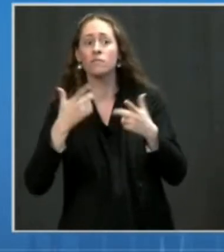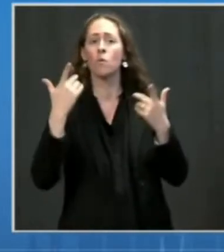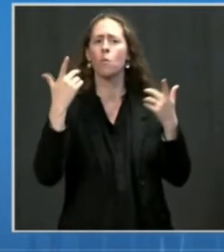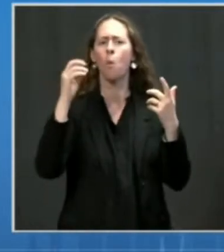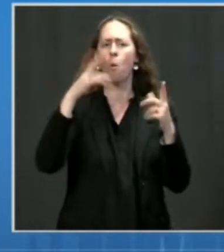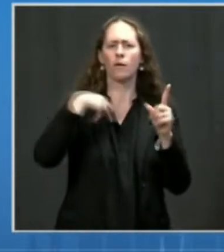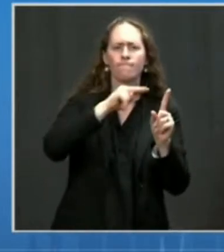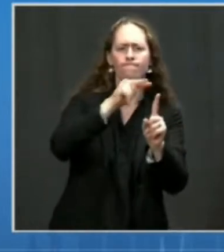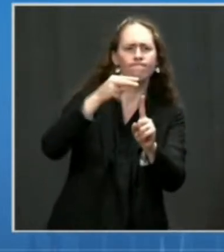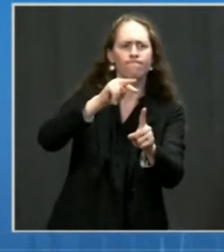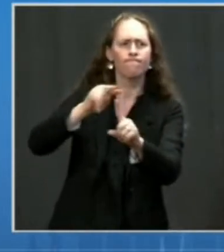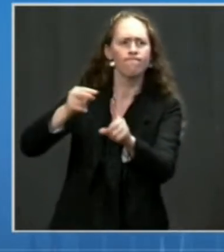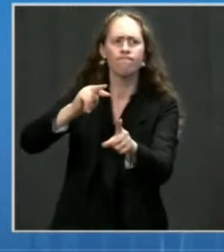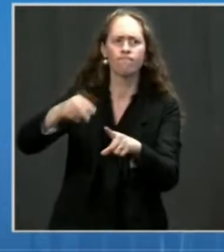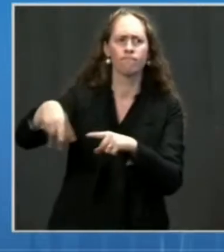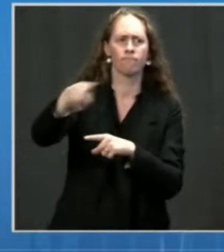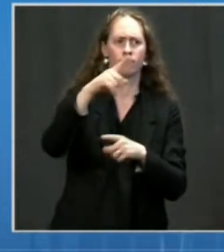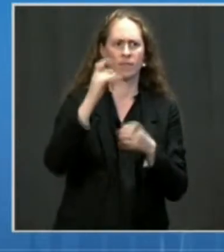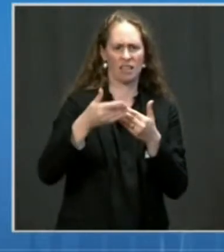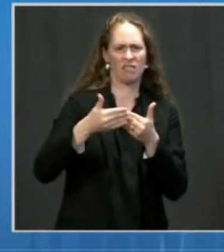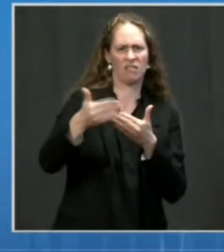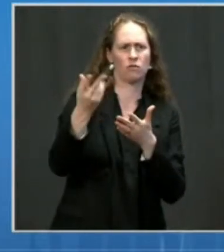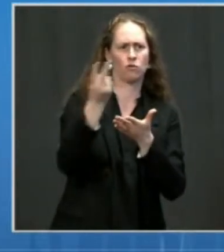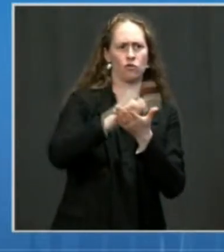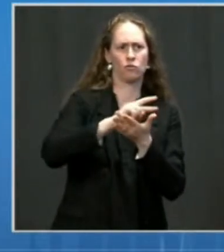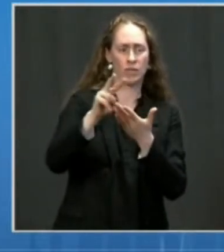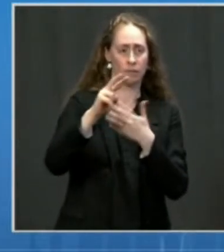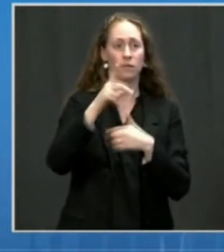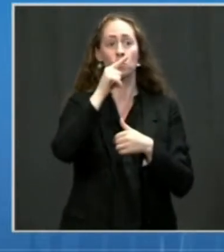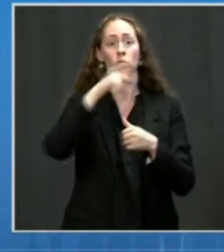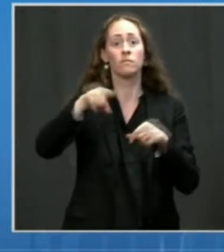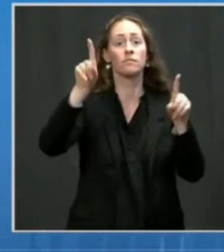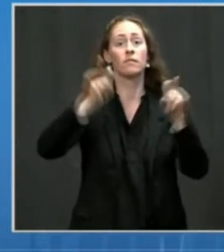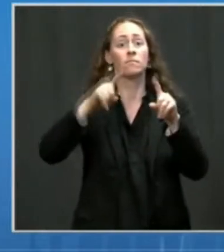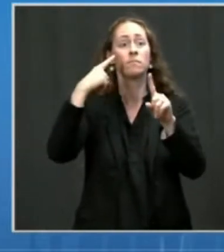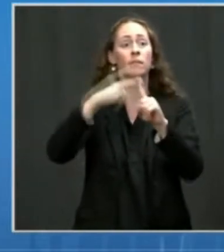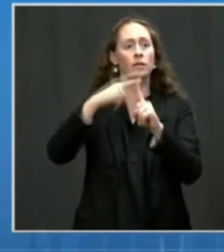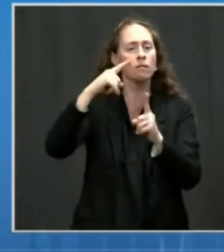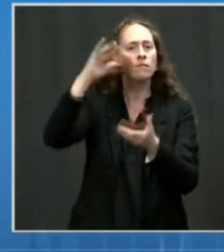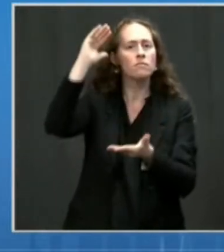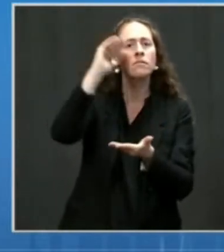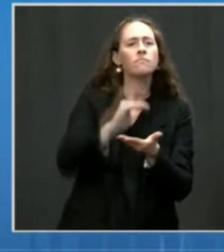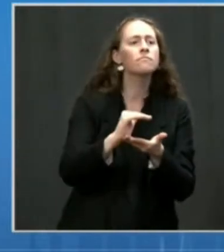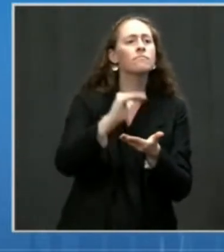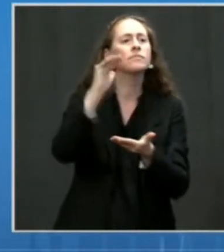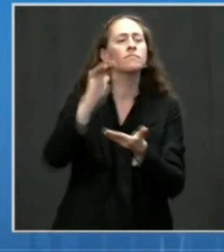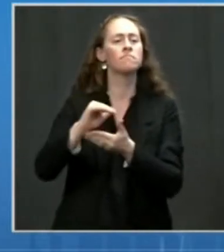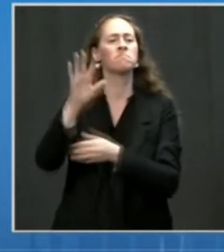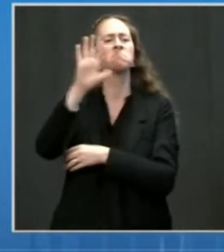INCREASED, LOCAL HEALTH OFFICIALS IMPLEMENTED PREVENTION STRATEGIES, INCLUDING INCREASED TESTING, CONTACT TRACING, AND INDOOR